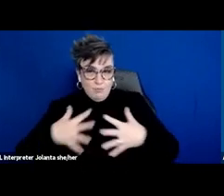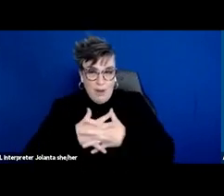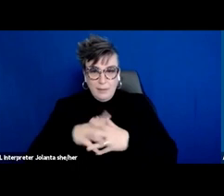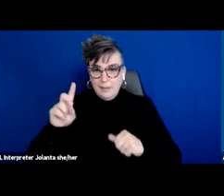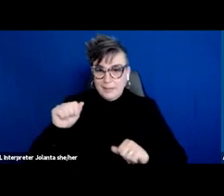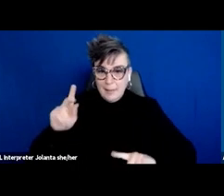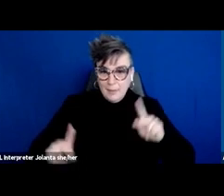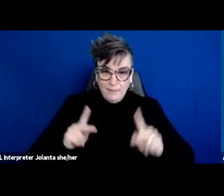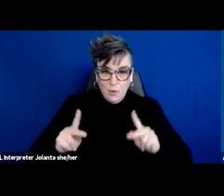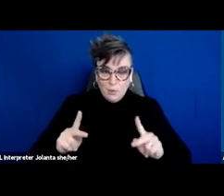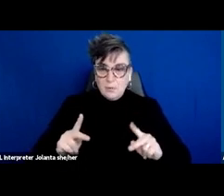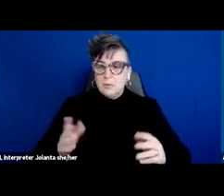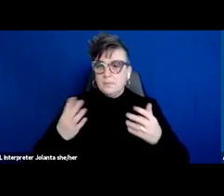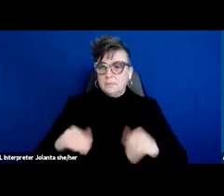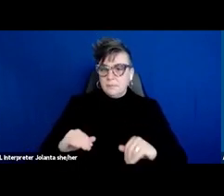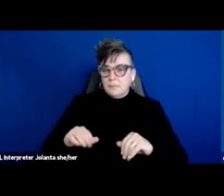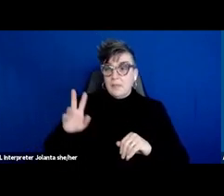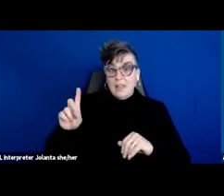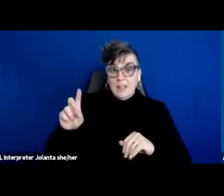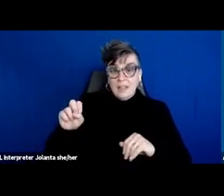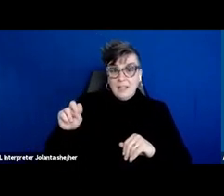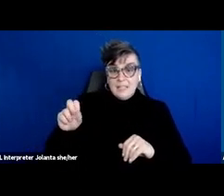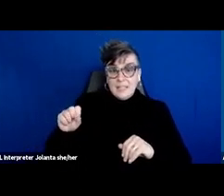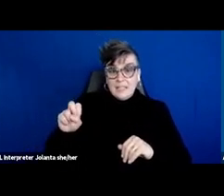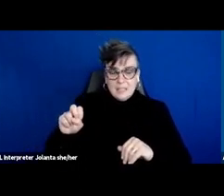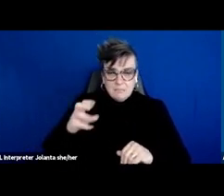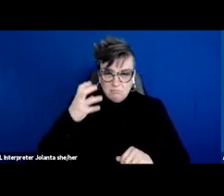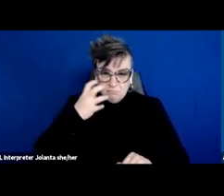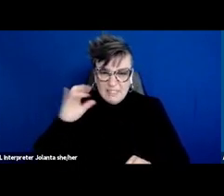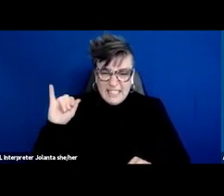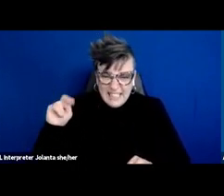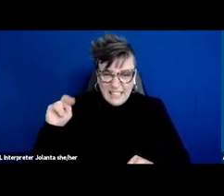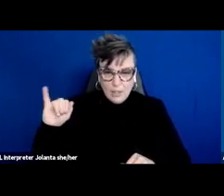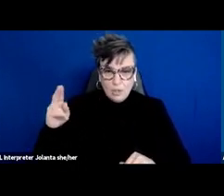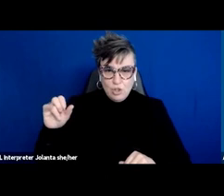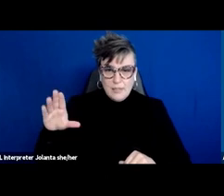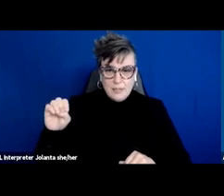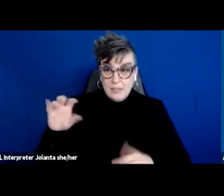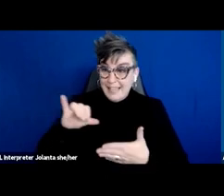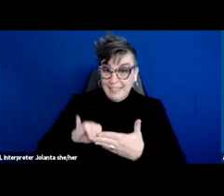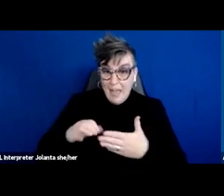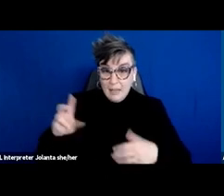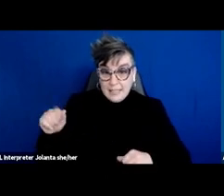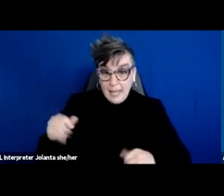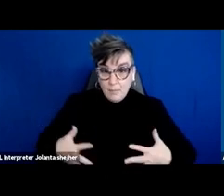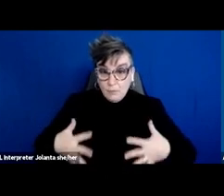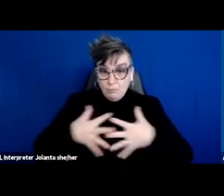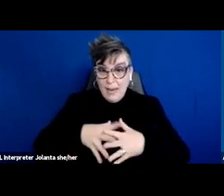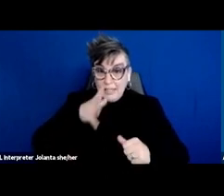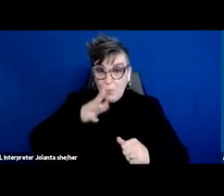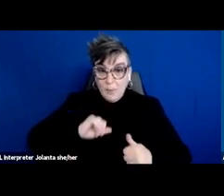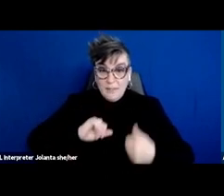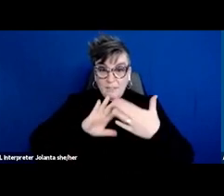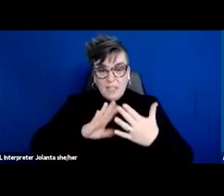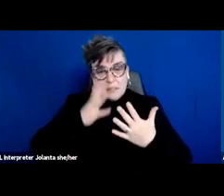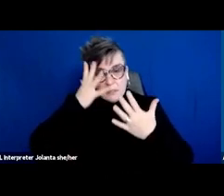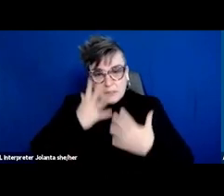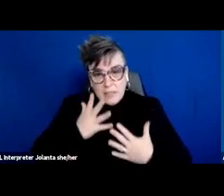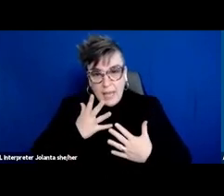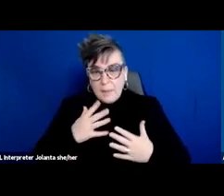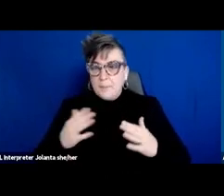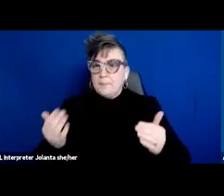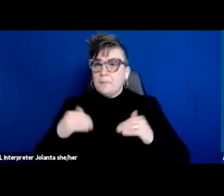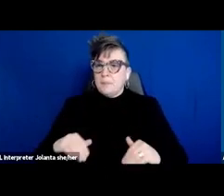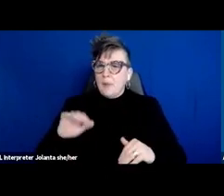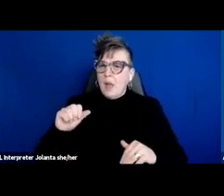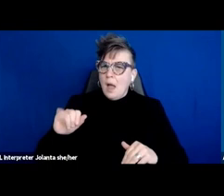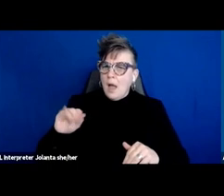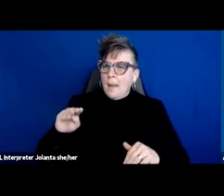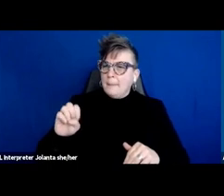Denise, "The injustices that pregnant disabled women face was sad to hear." "How much disabled